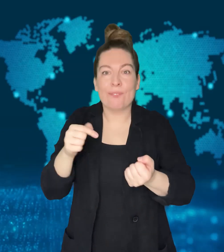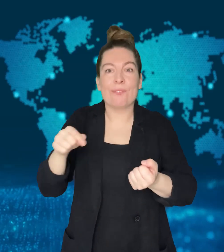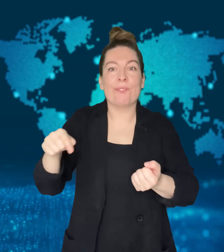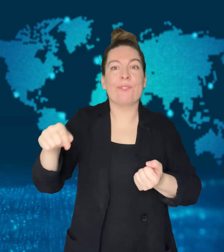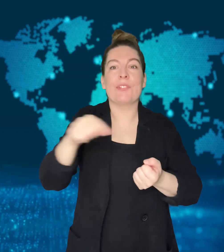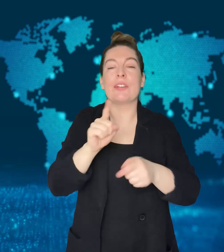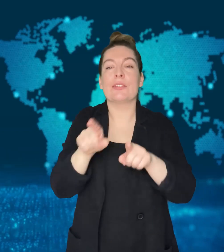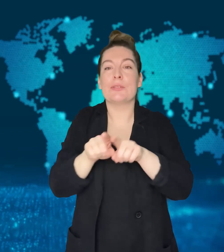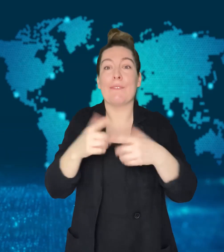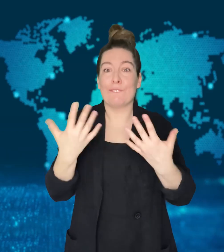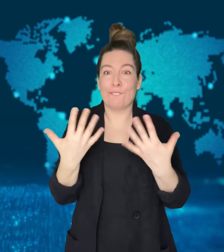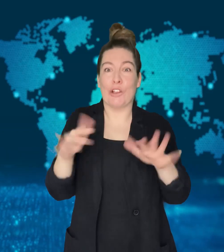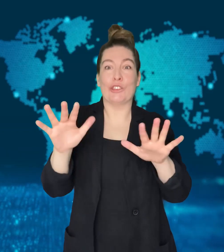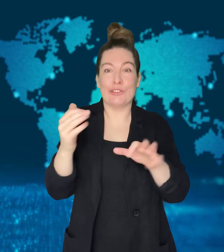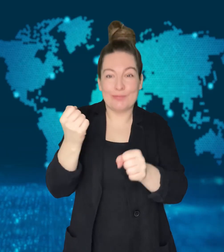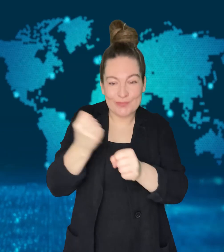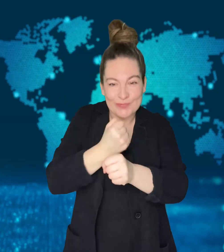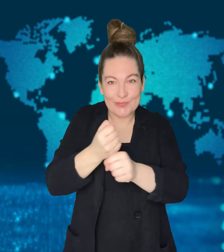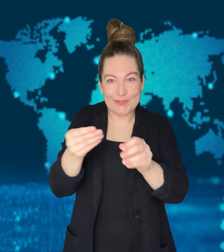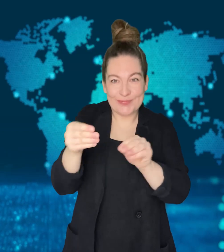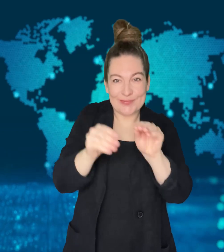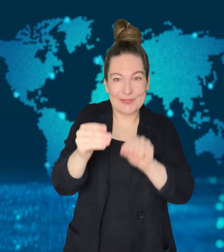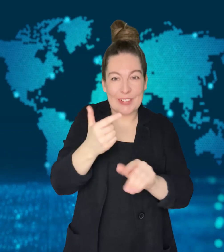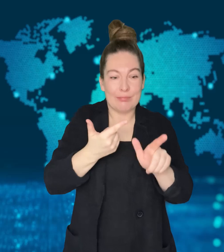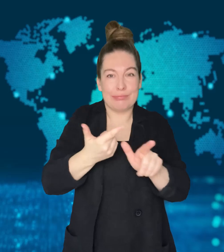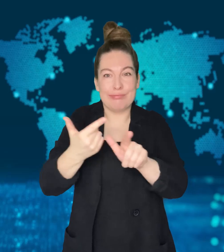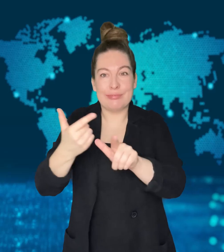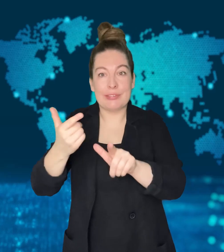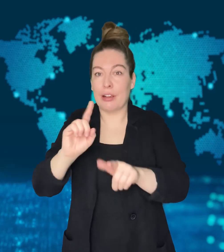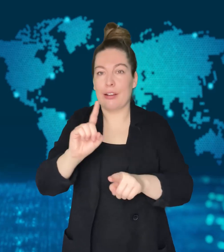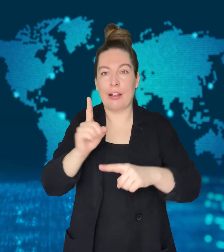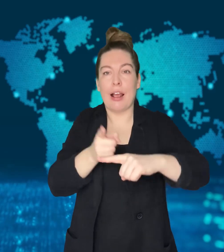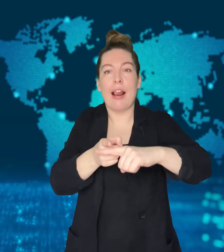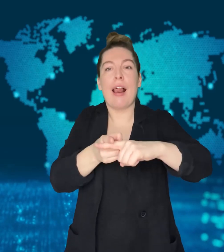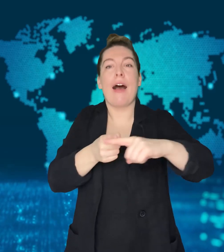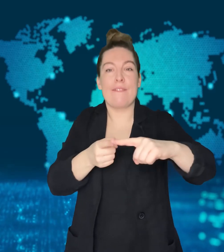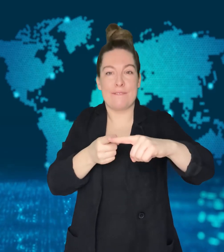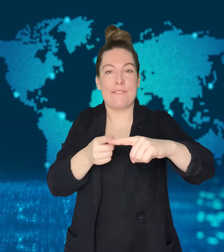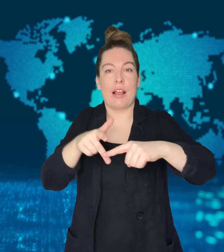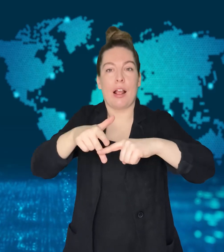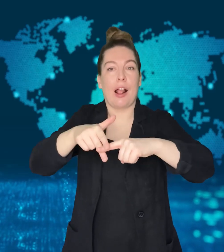the machinery needed to manufacture more weapons.